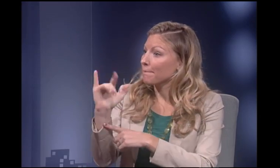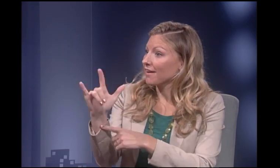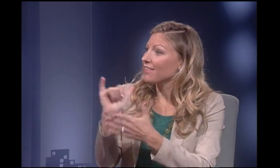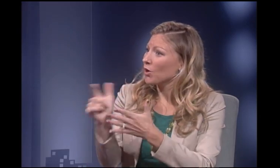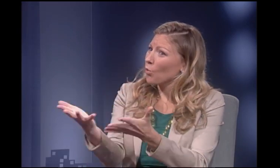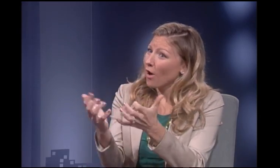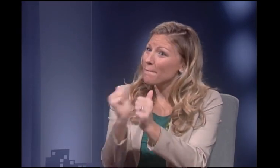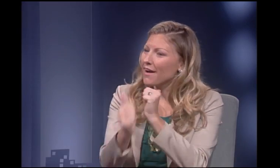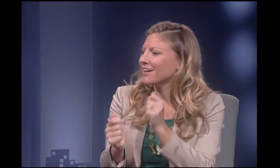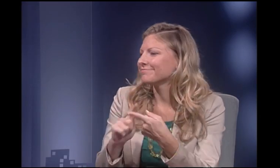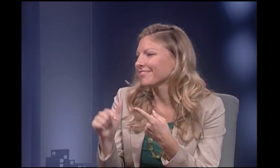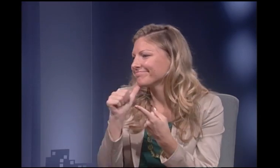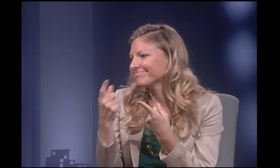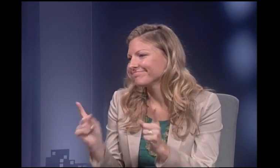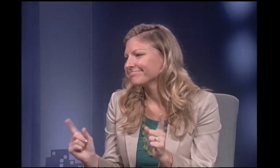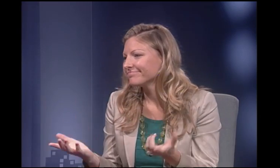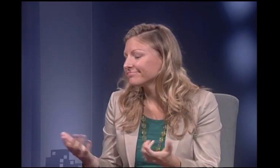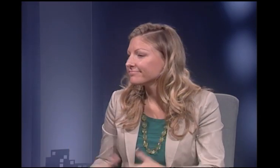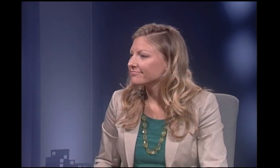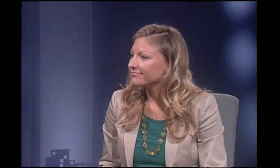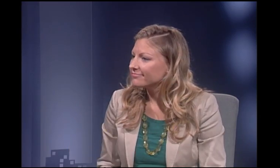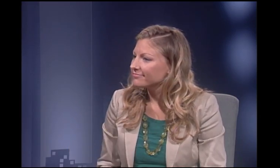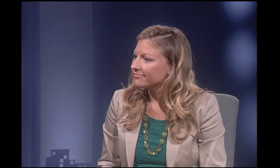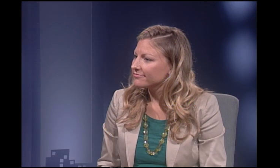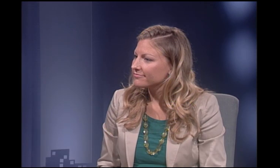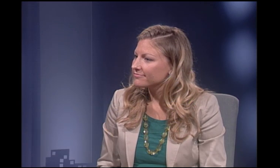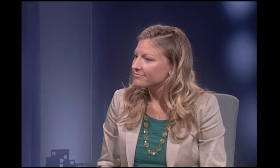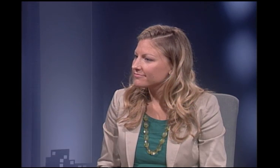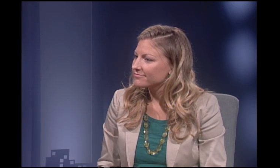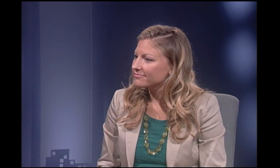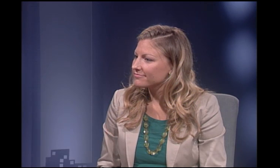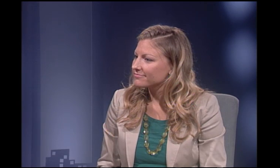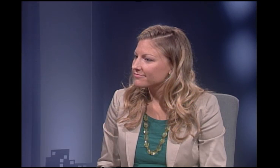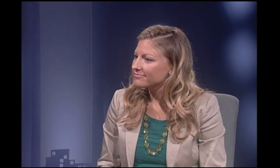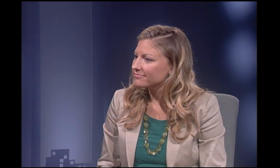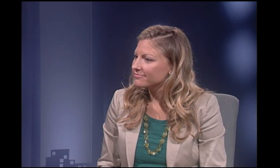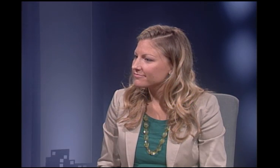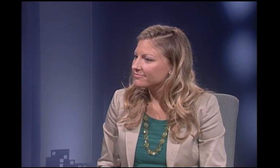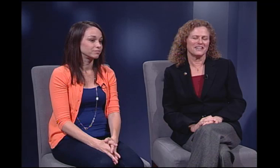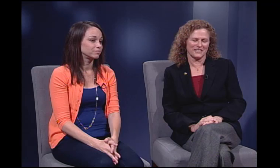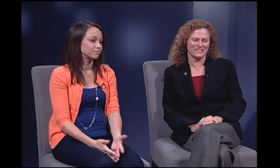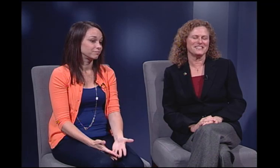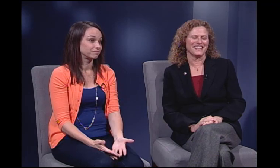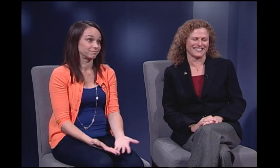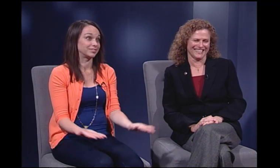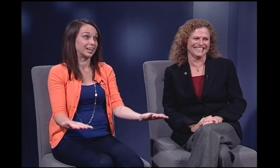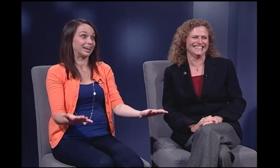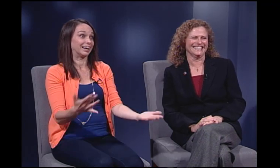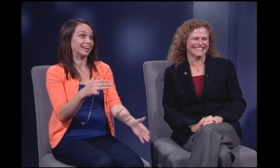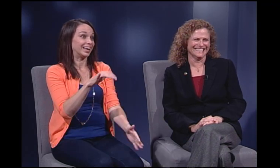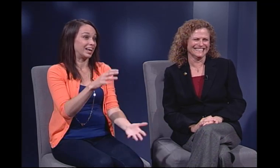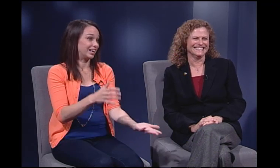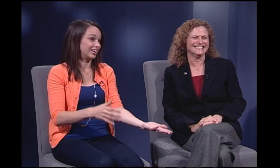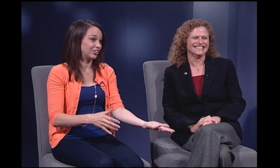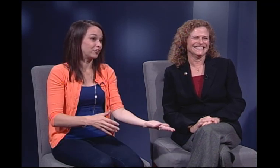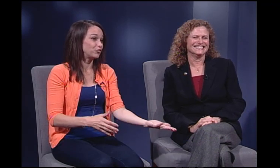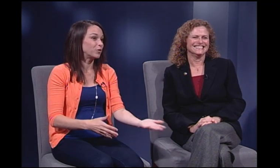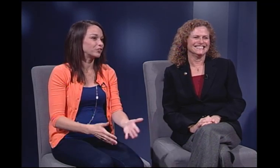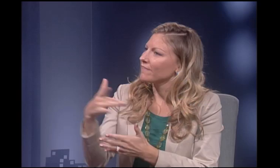Have you ever experienced a bill that you really, really wanted to pass and it just didn't happen? Yes. Are there a few others?